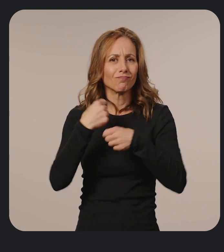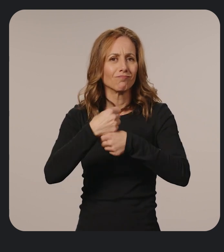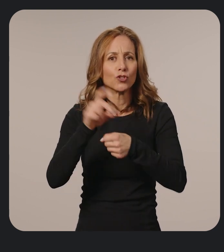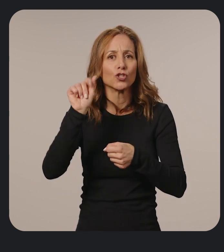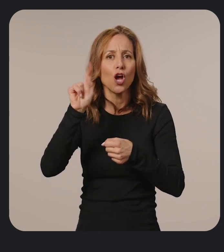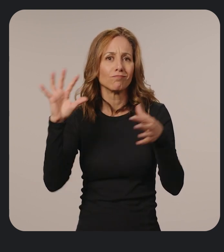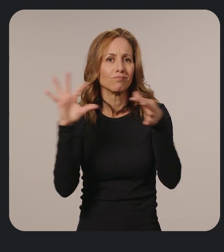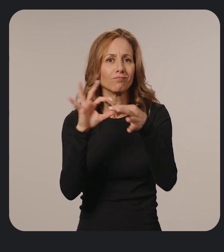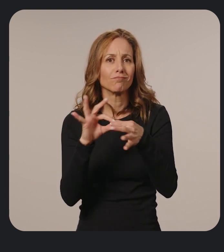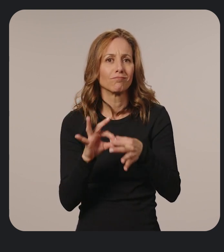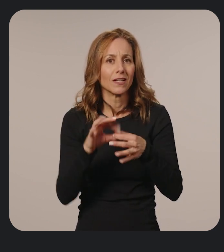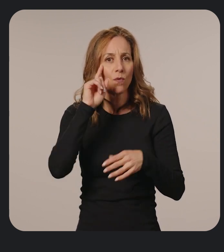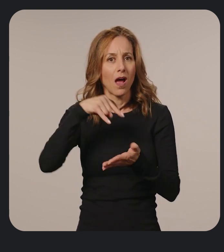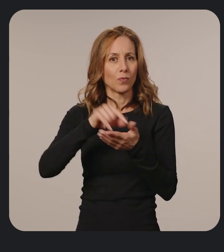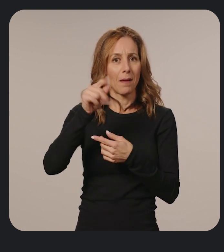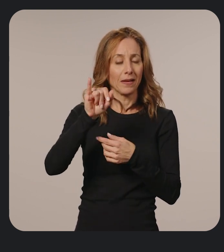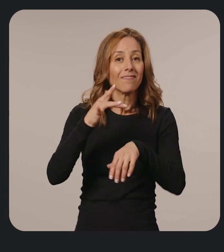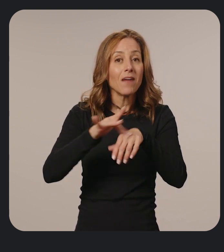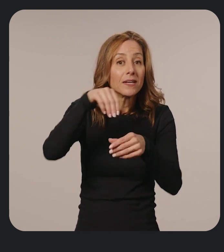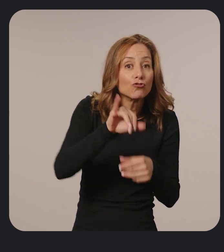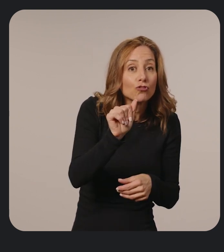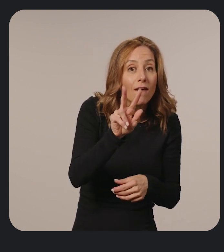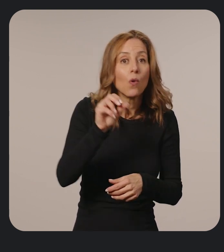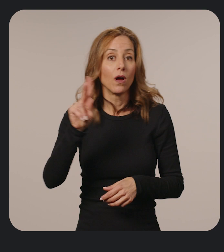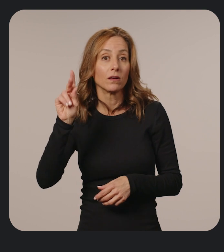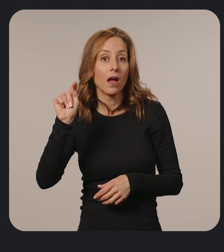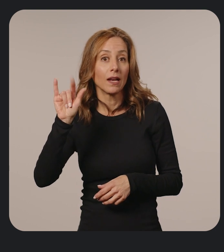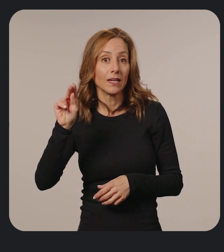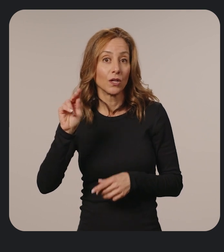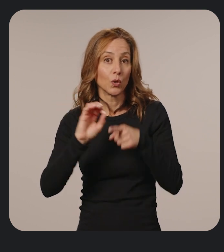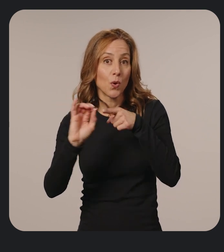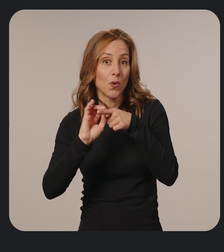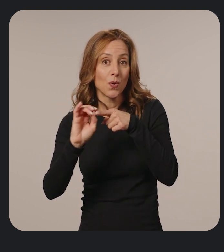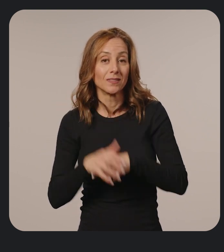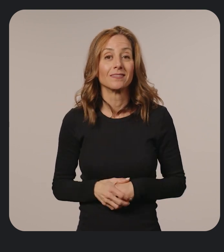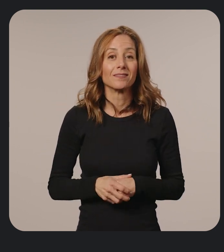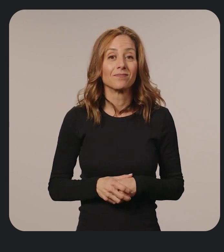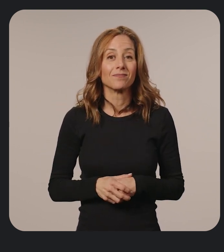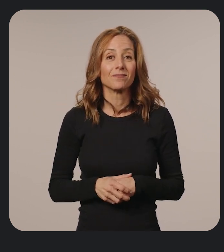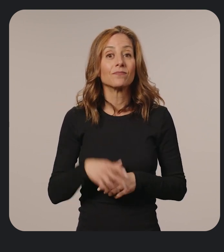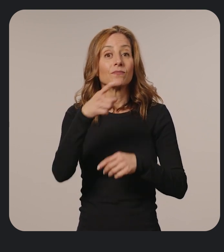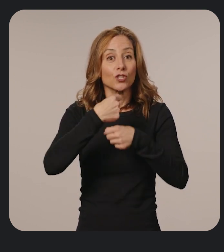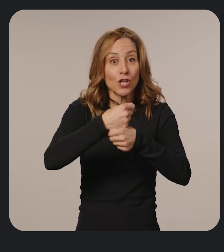JNIgen. This can automatically generate Dart bindings for Android APIs available in Java or Kotlin